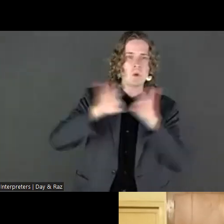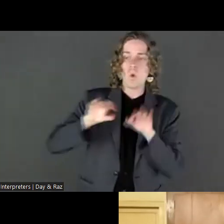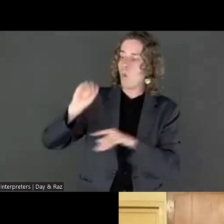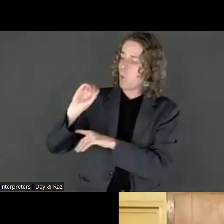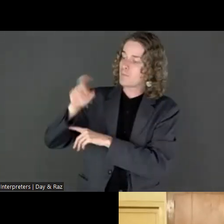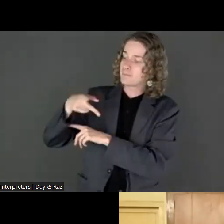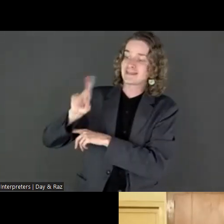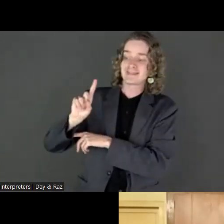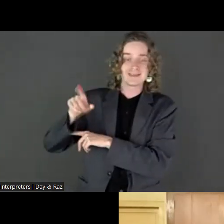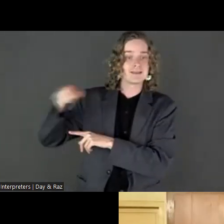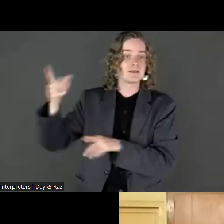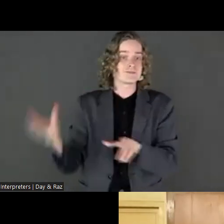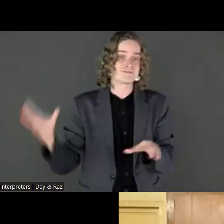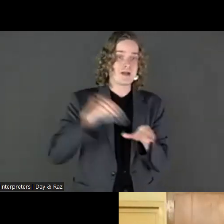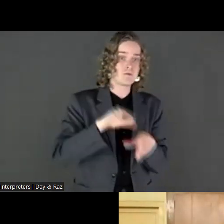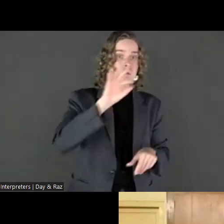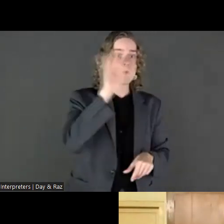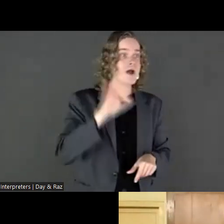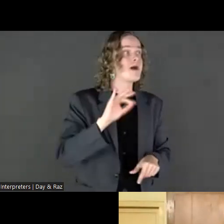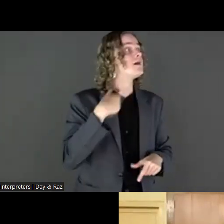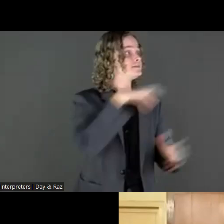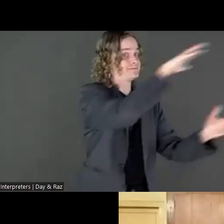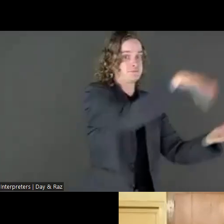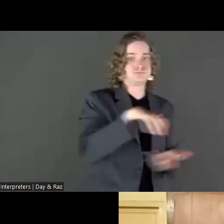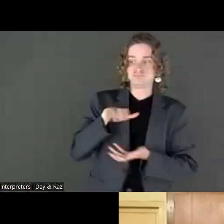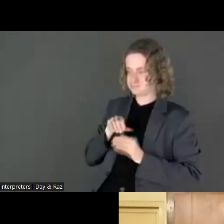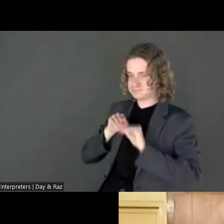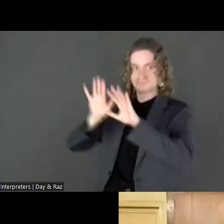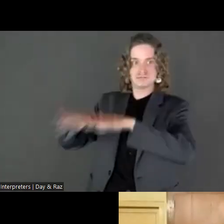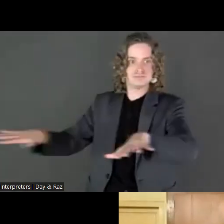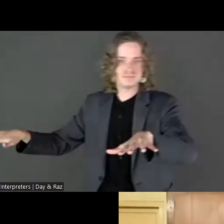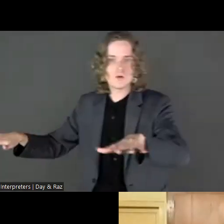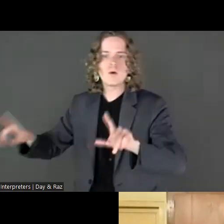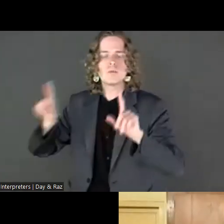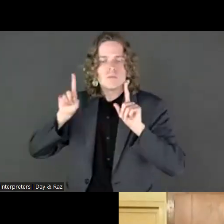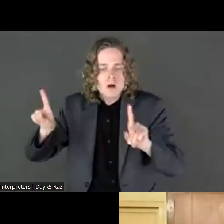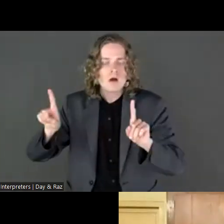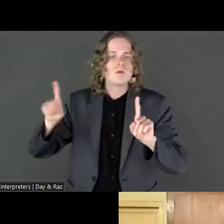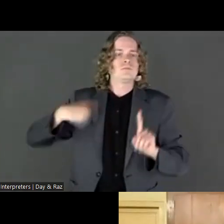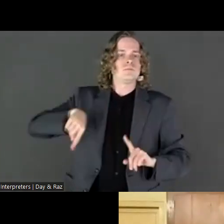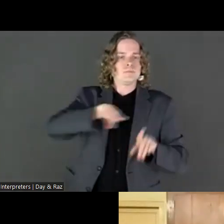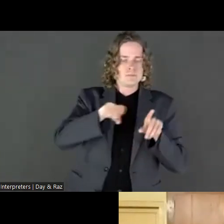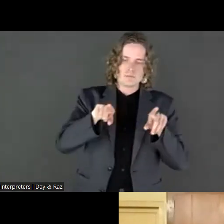forward. But I think it's also really important that we look at, okay, how can we really see,